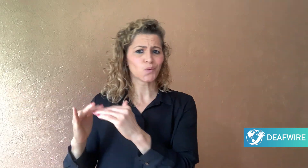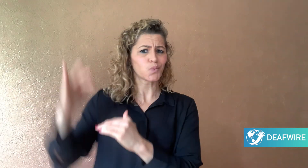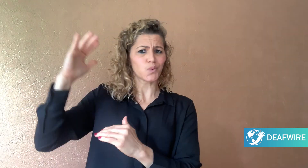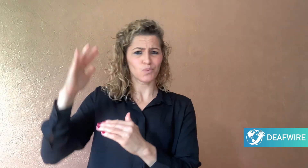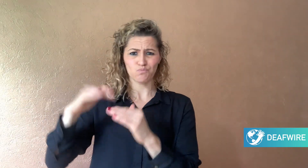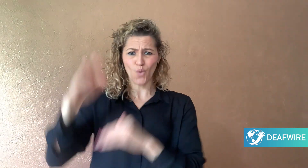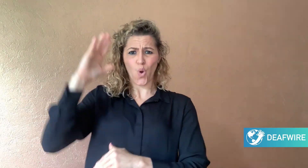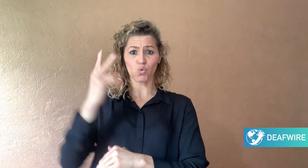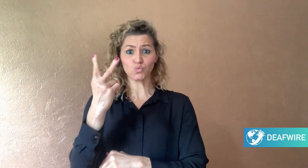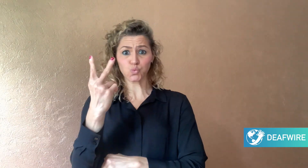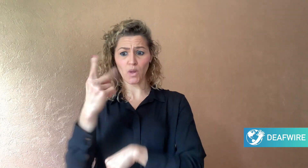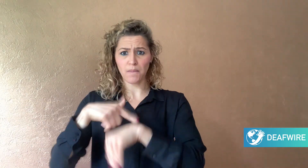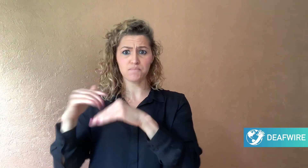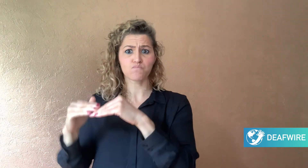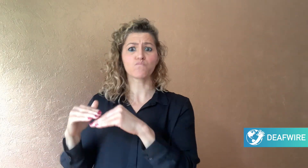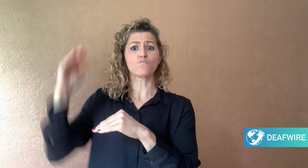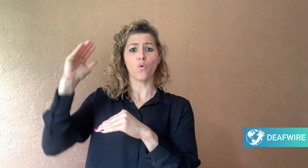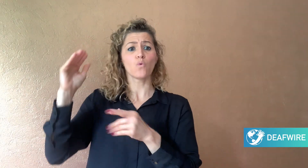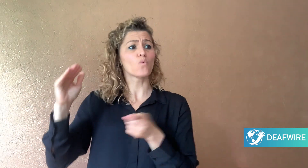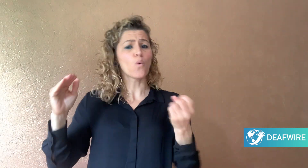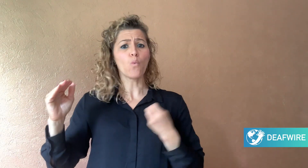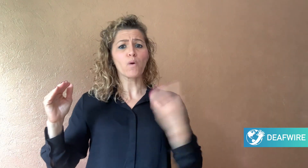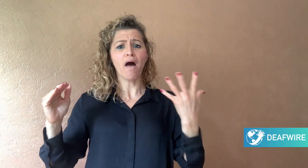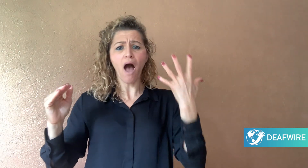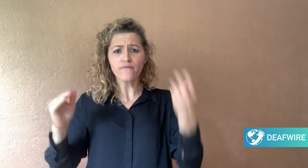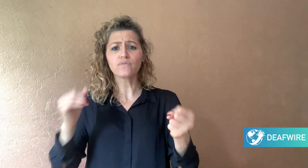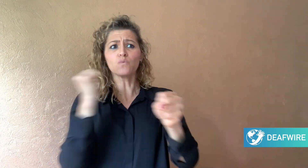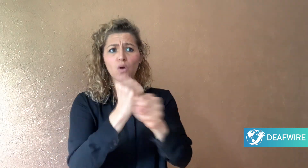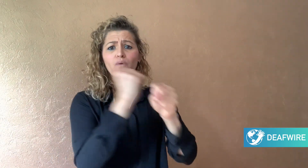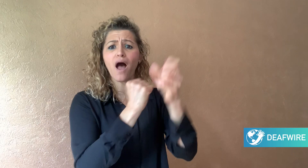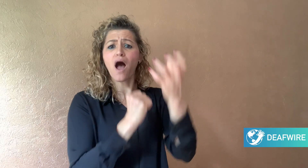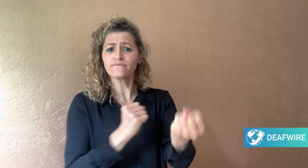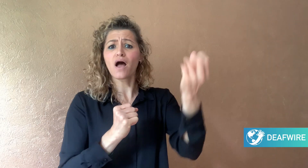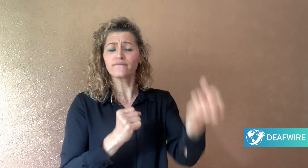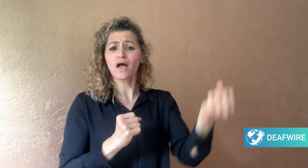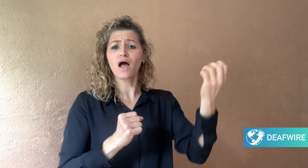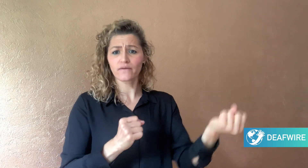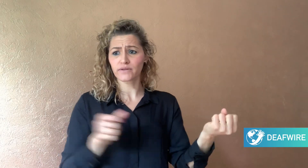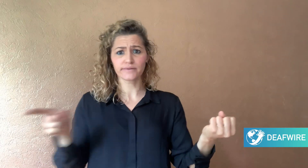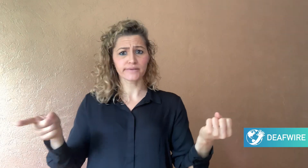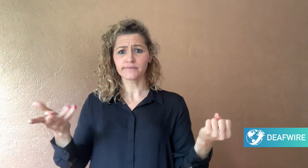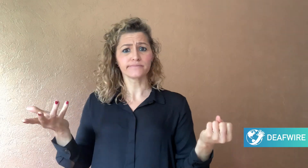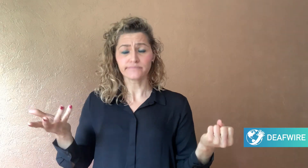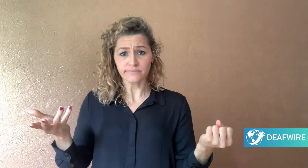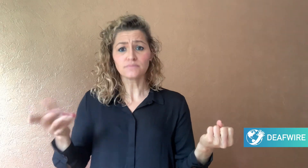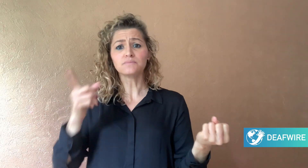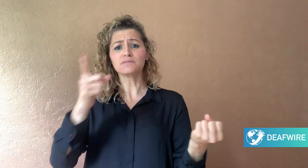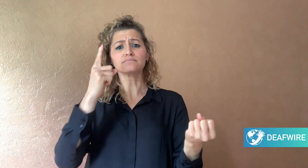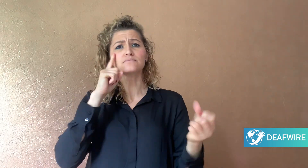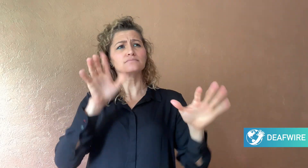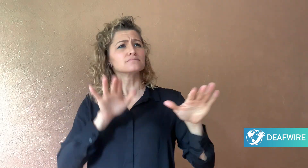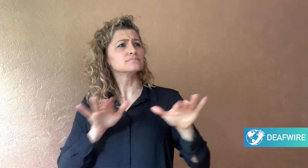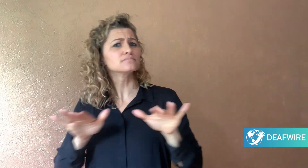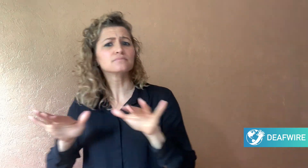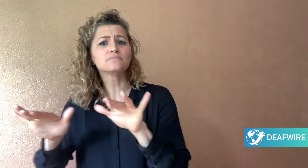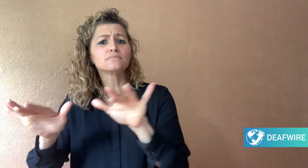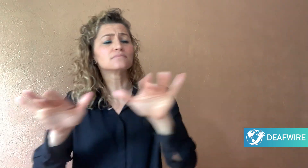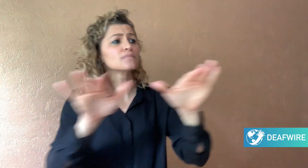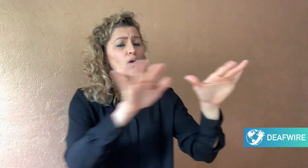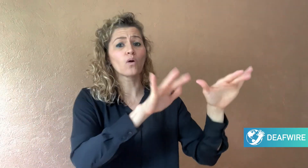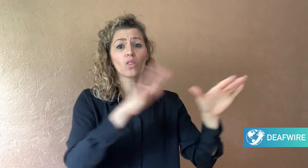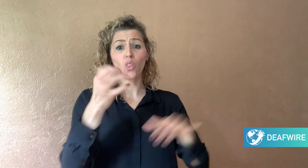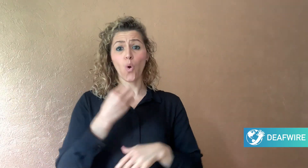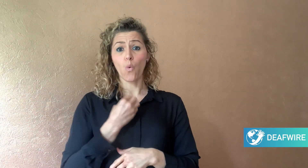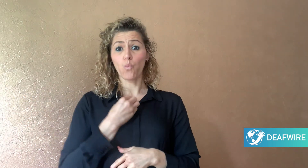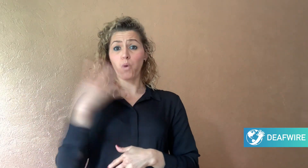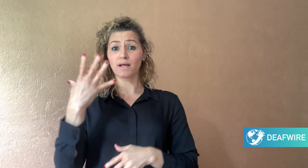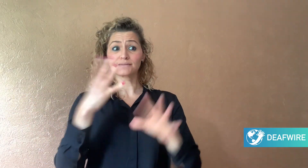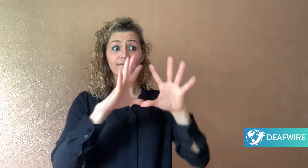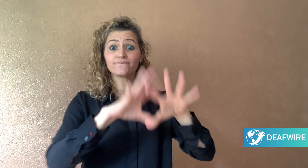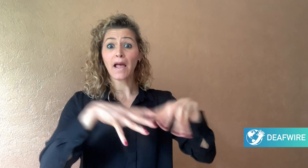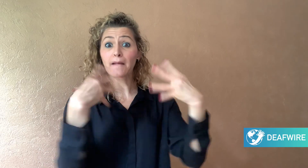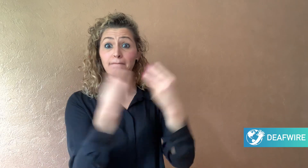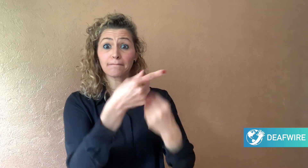as high as whites, and on average, white families